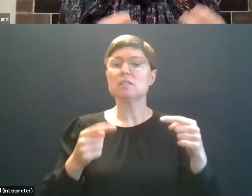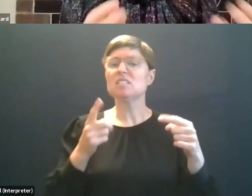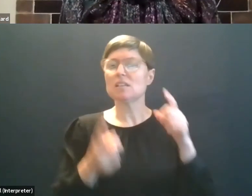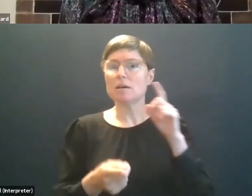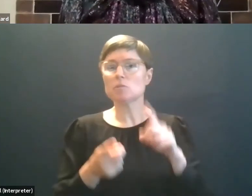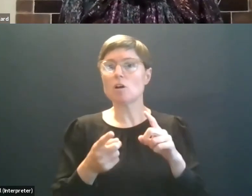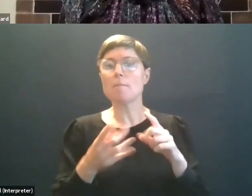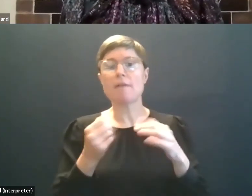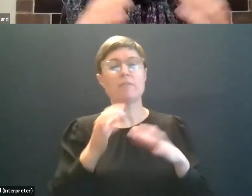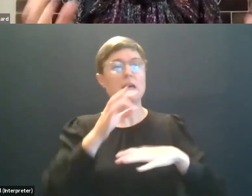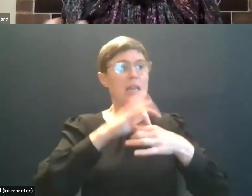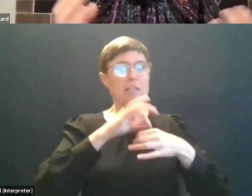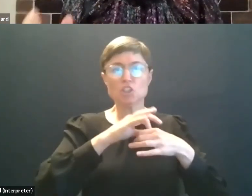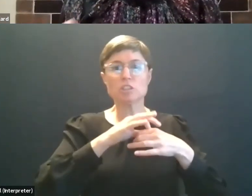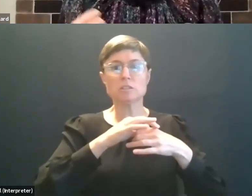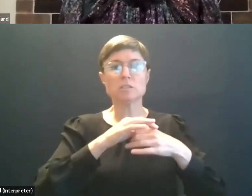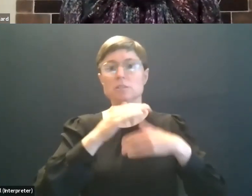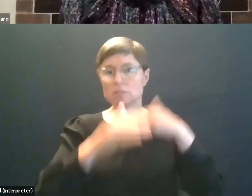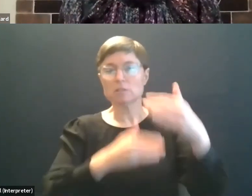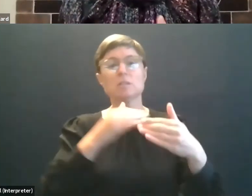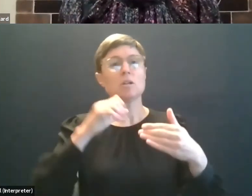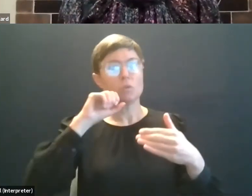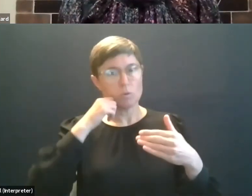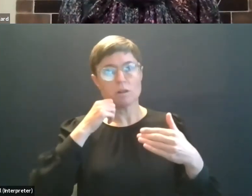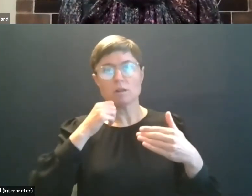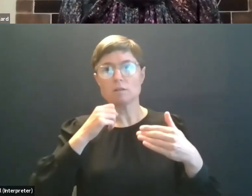to the people and we sort it out with our compulsory voting system.